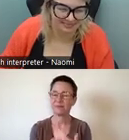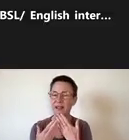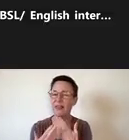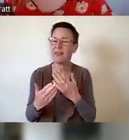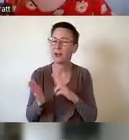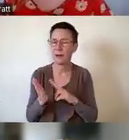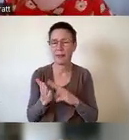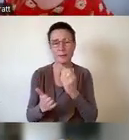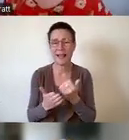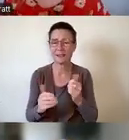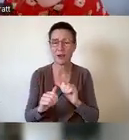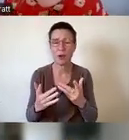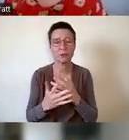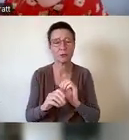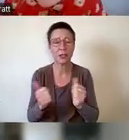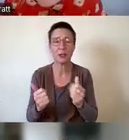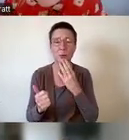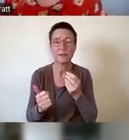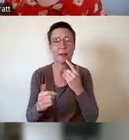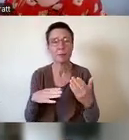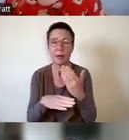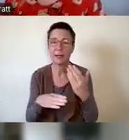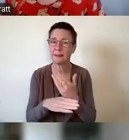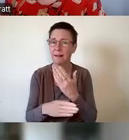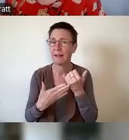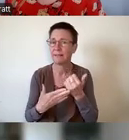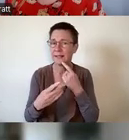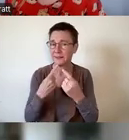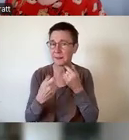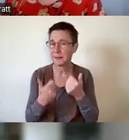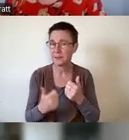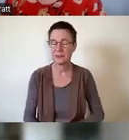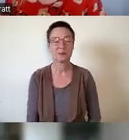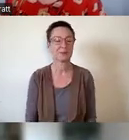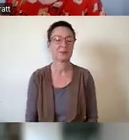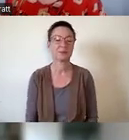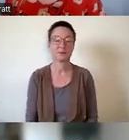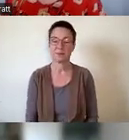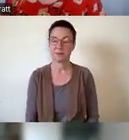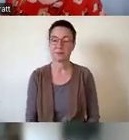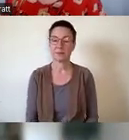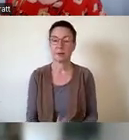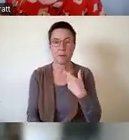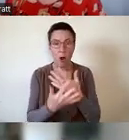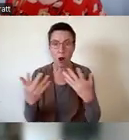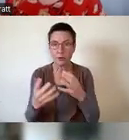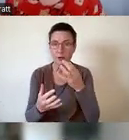Loads of great takeaways and really practical advice there. Thank you. We've got lots of questions in the Q&A.